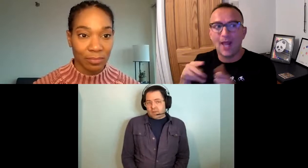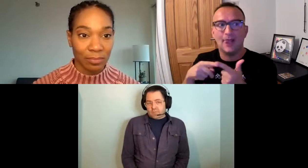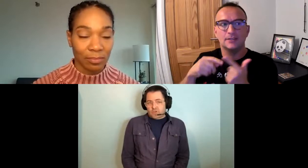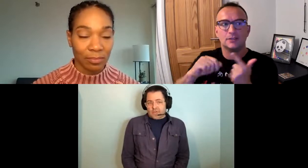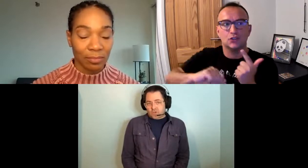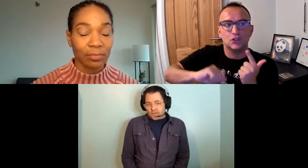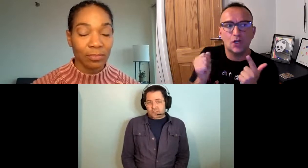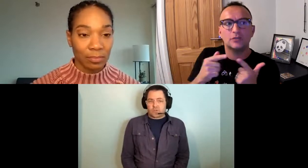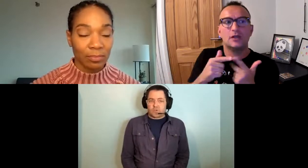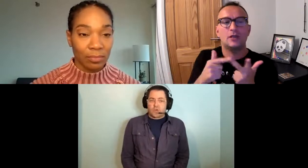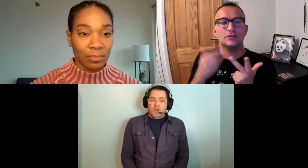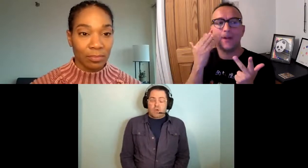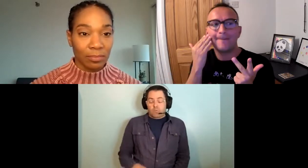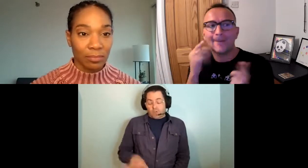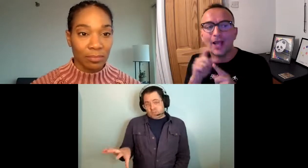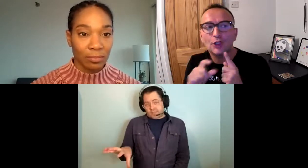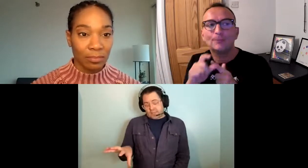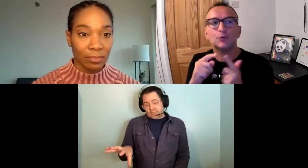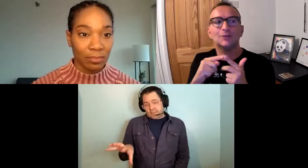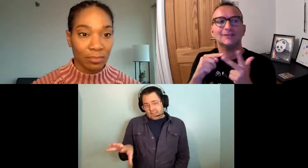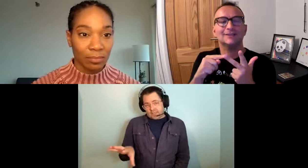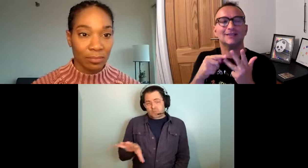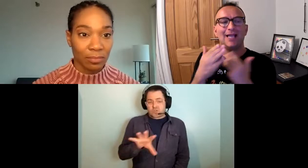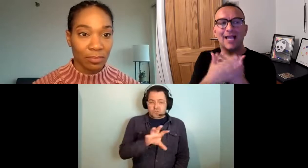quite difficult to, there are not that many people that